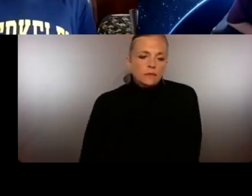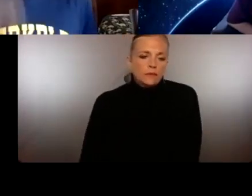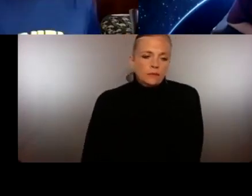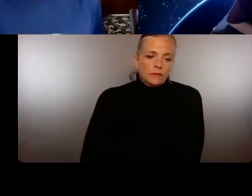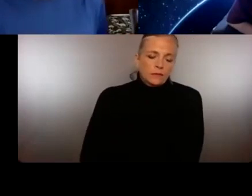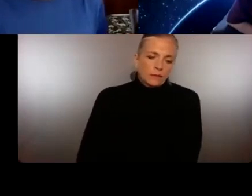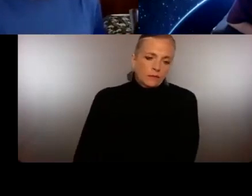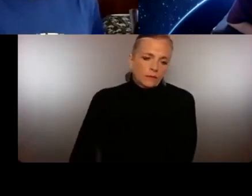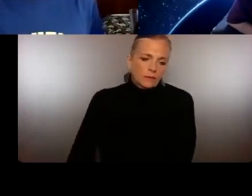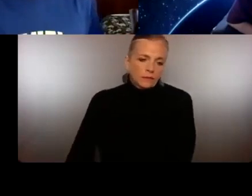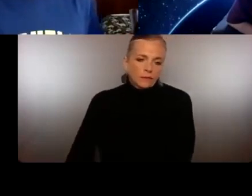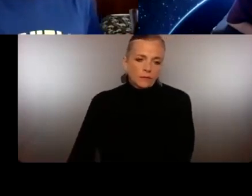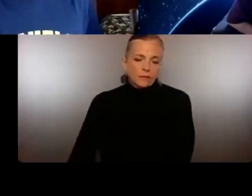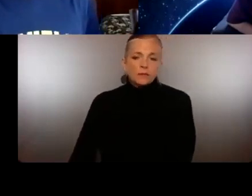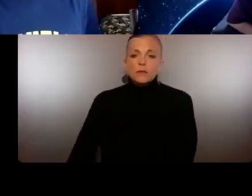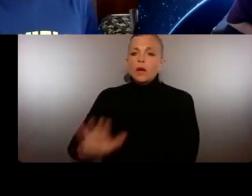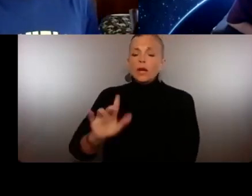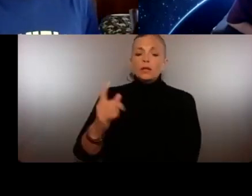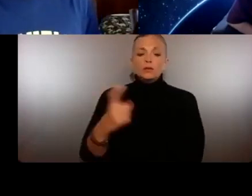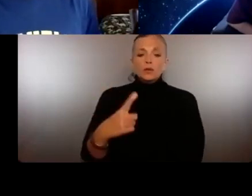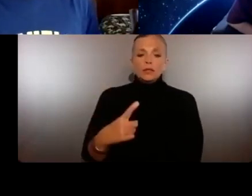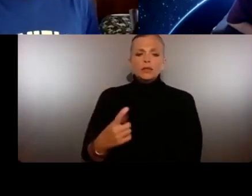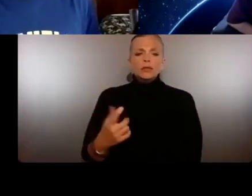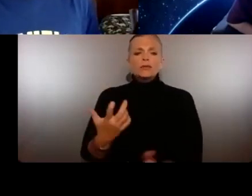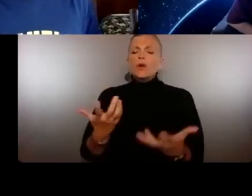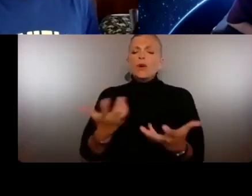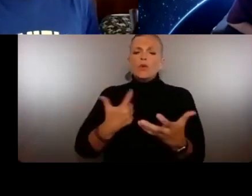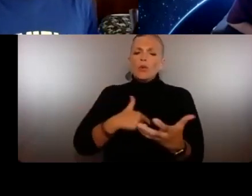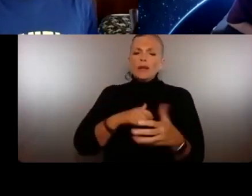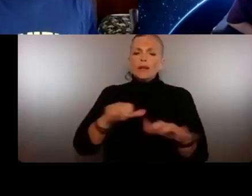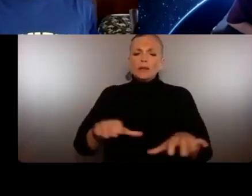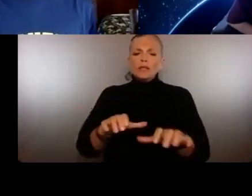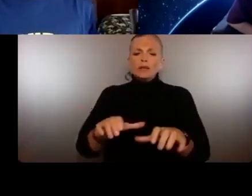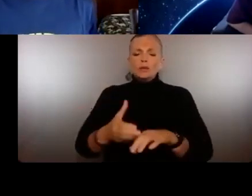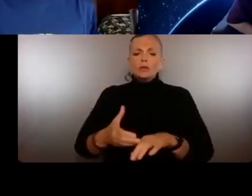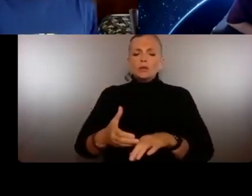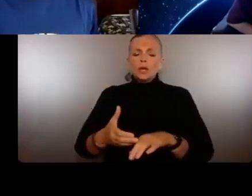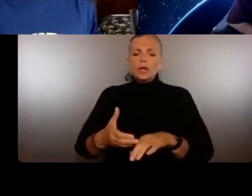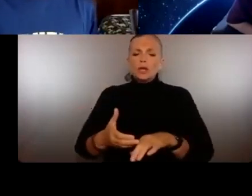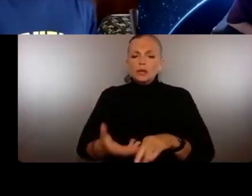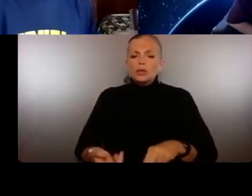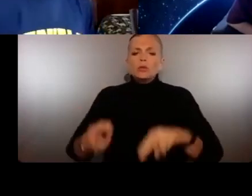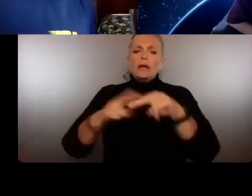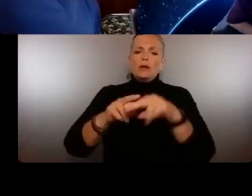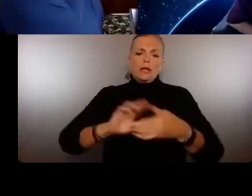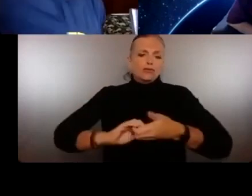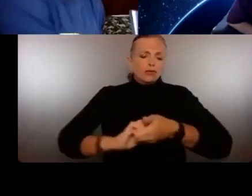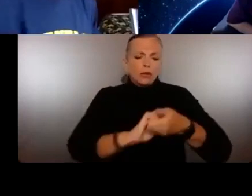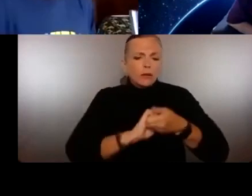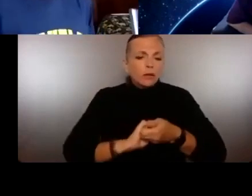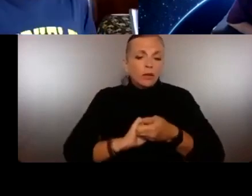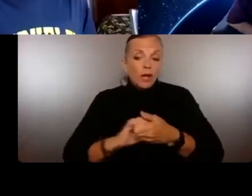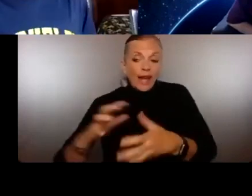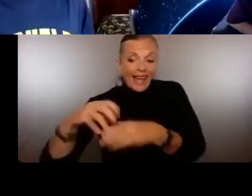So his question was, what can we do to increase collaboration within the disability community--